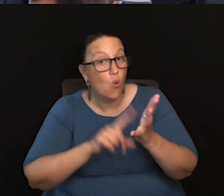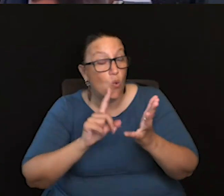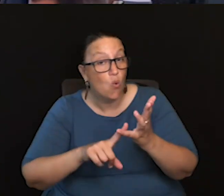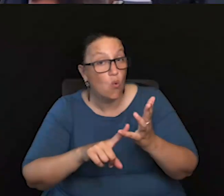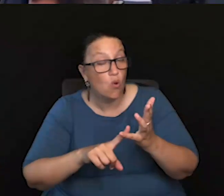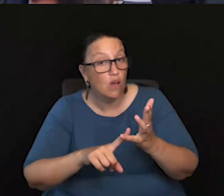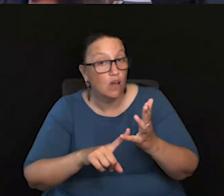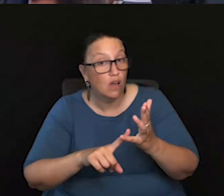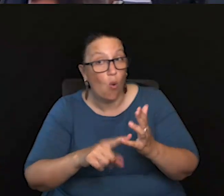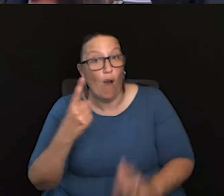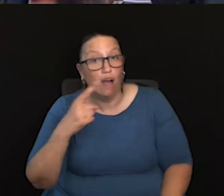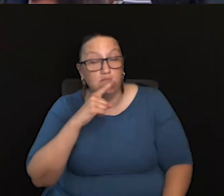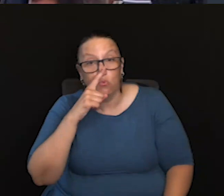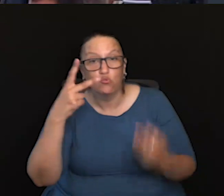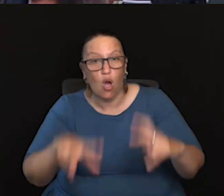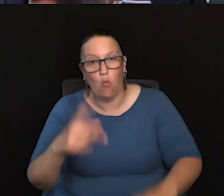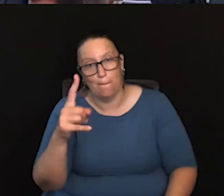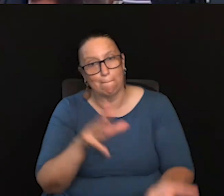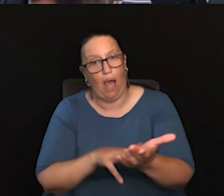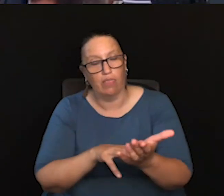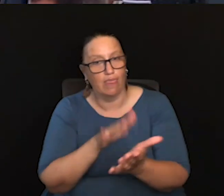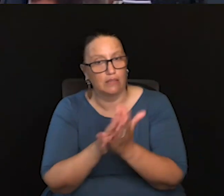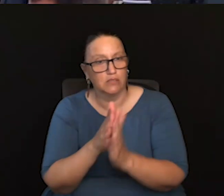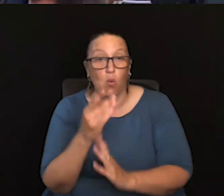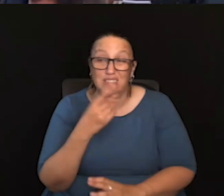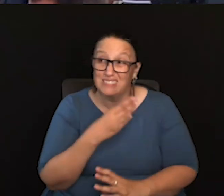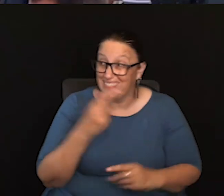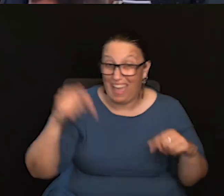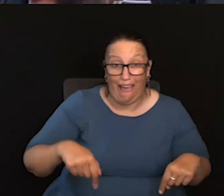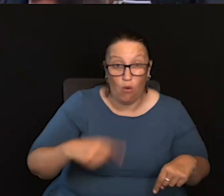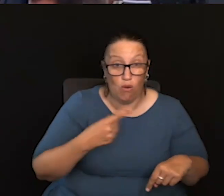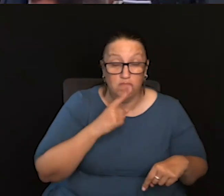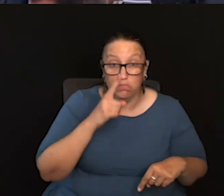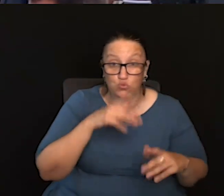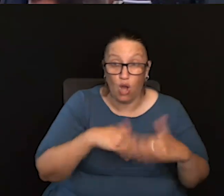of who it is who's dying, how old they are, and vaccination status.